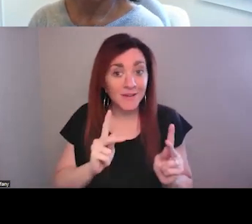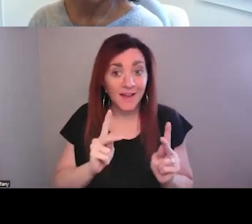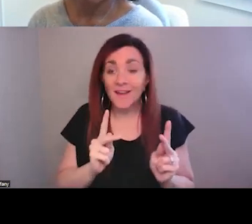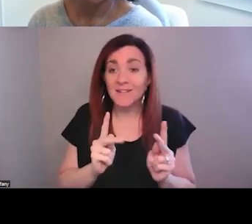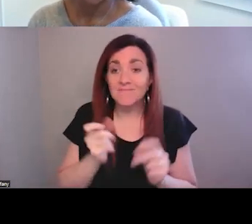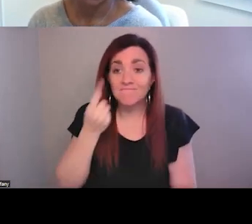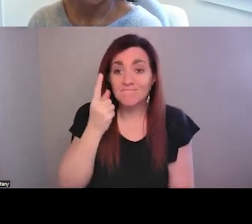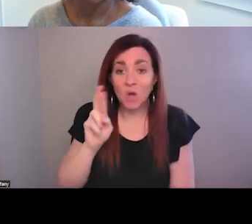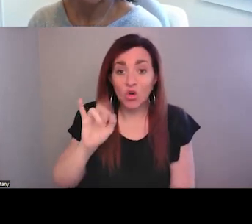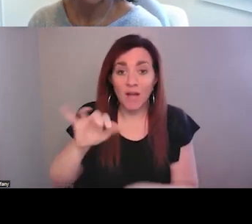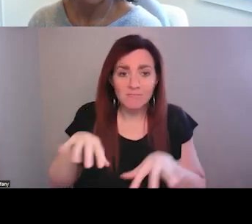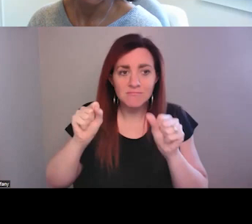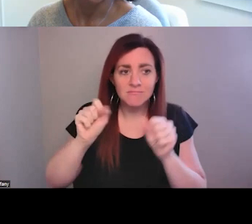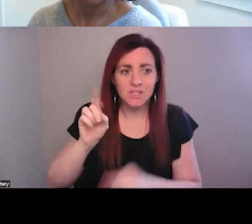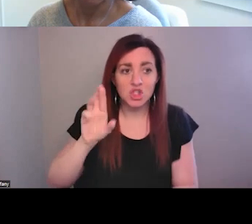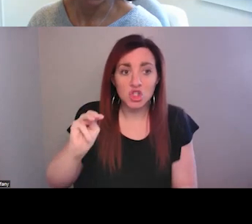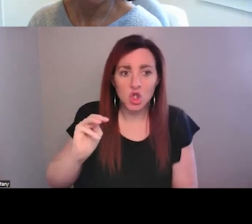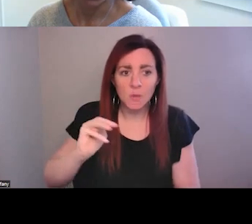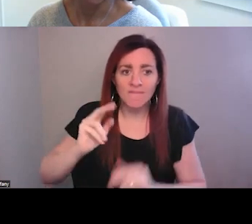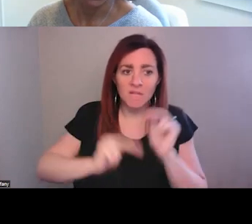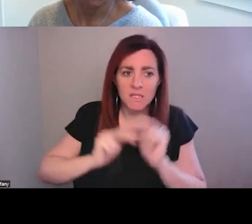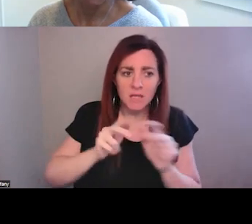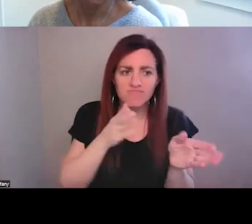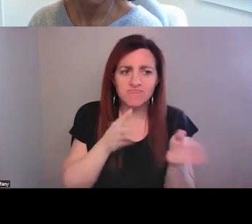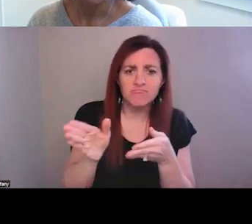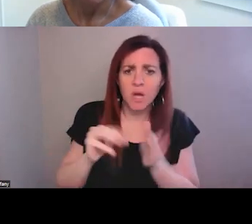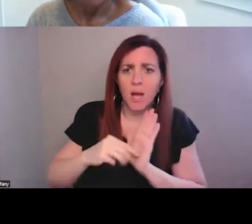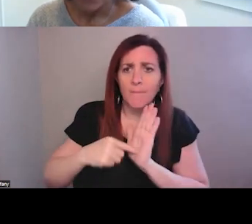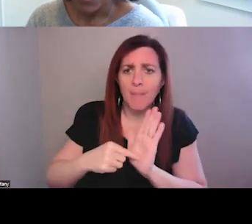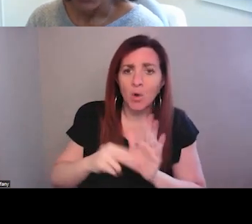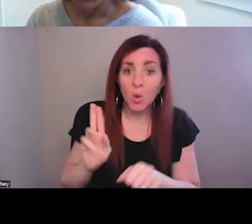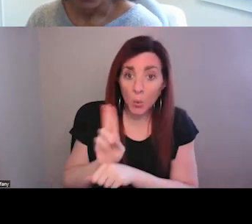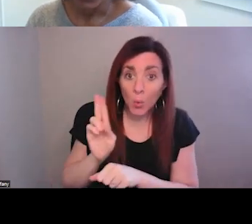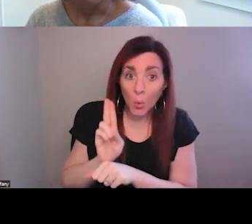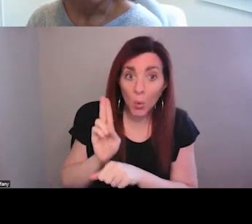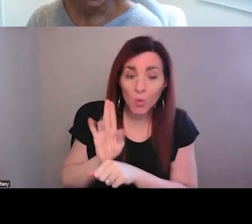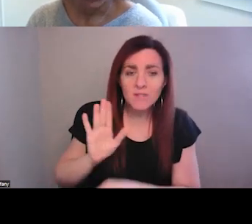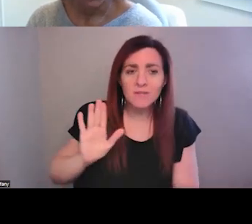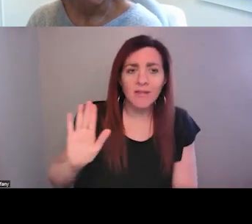OVER THE DURAM FACILITY, WITH YOU USED THE LIVING ROOM